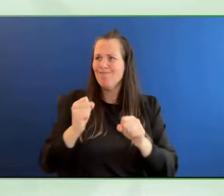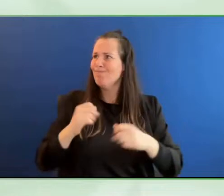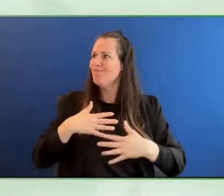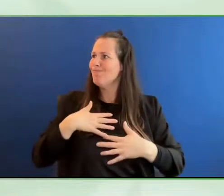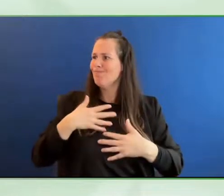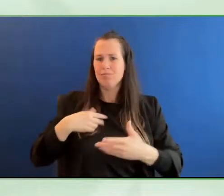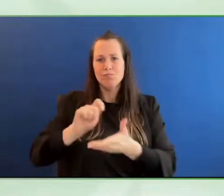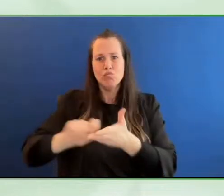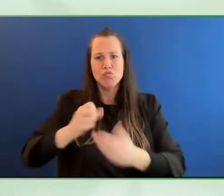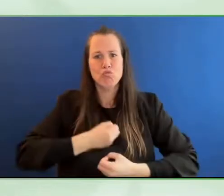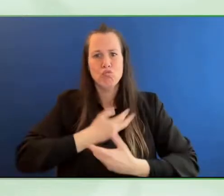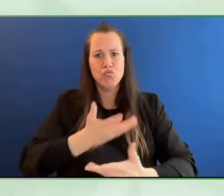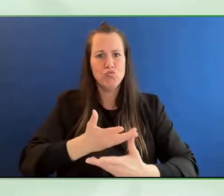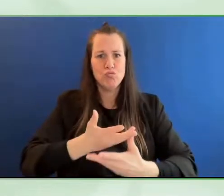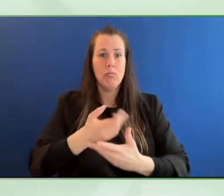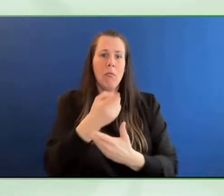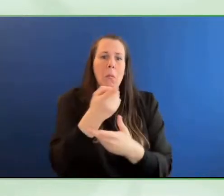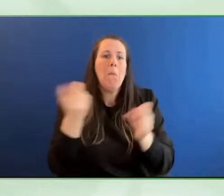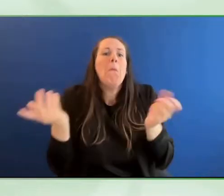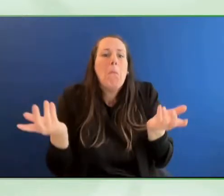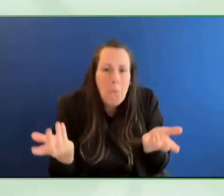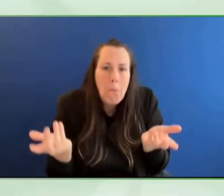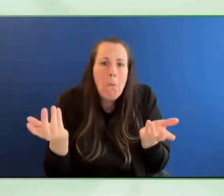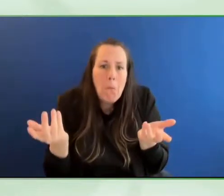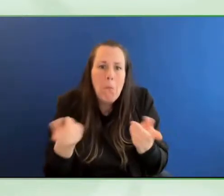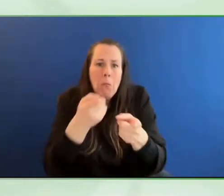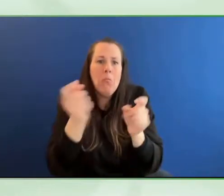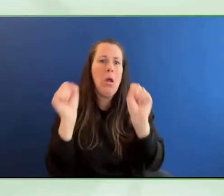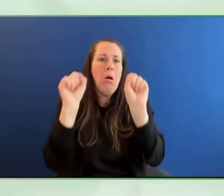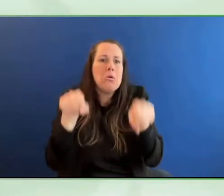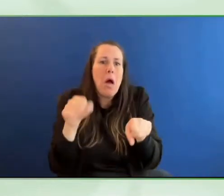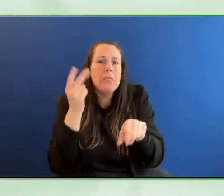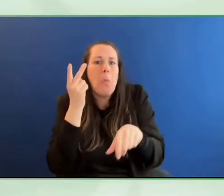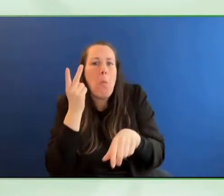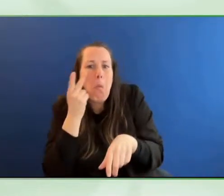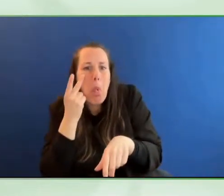However an organisation does that, by hiring experts or incorporating it into their process,